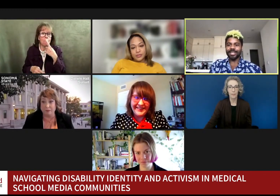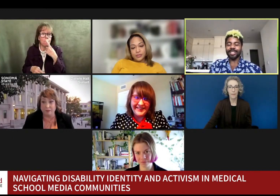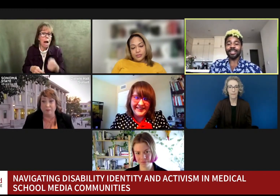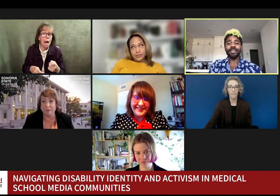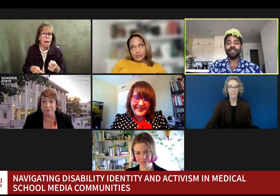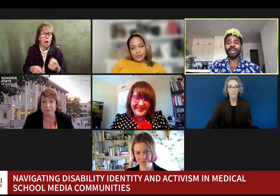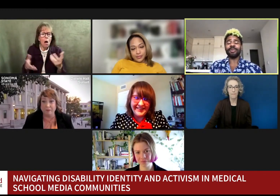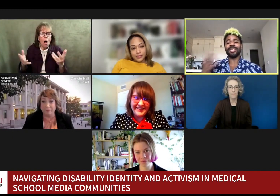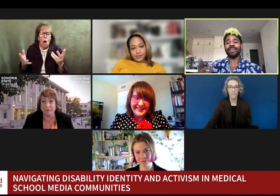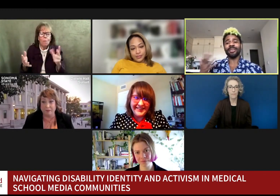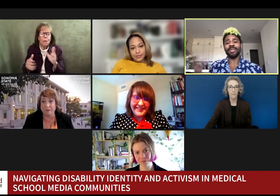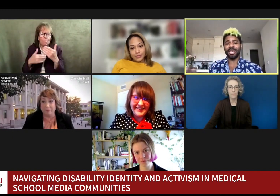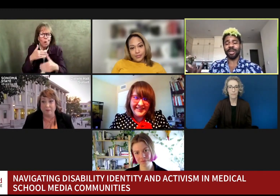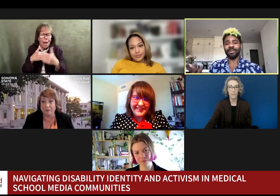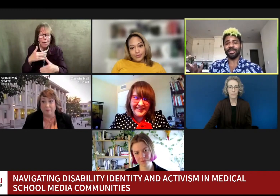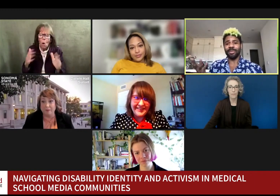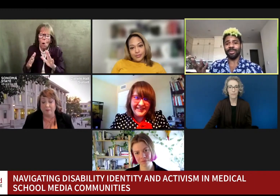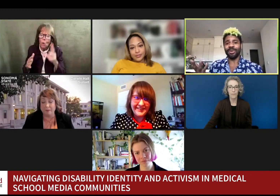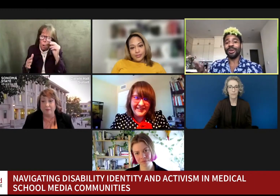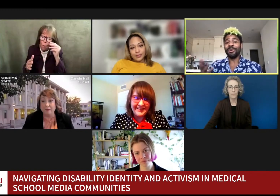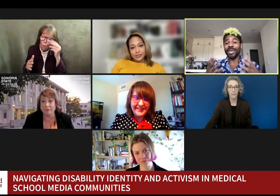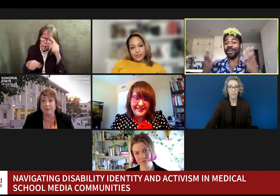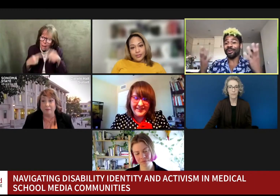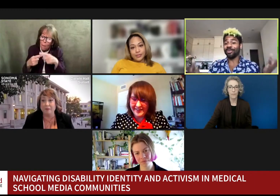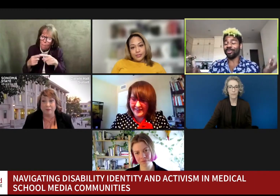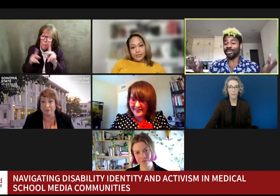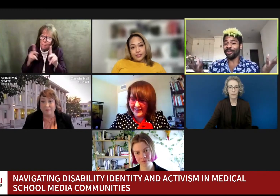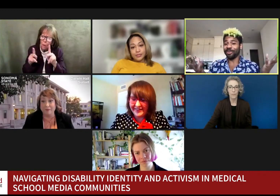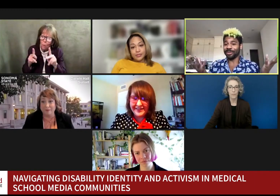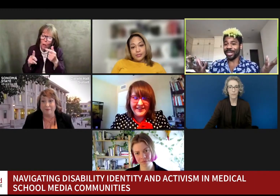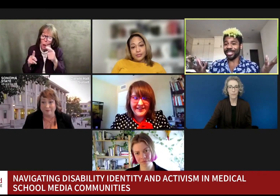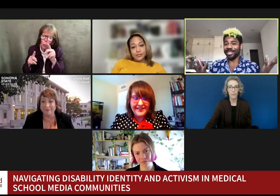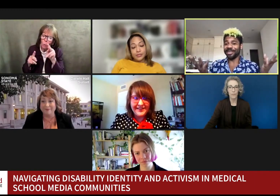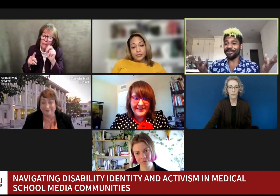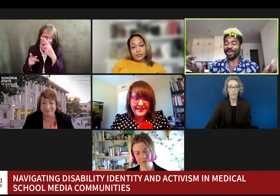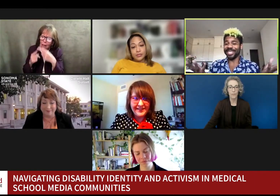And you're like, no, I was also thinking about those people. We can hold multiple perspectives at once.